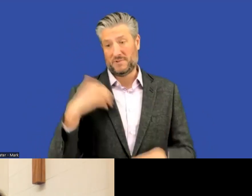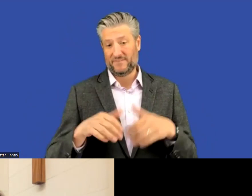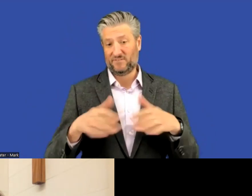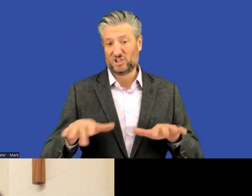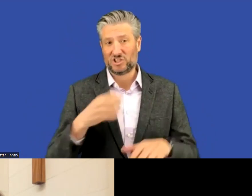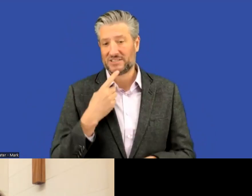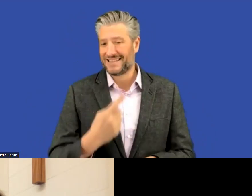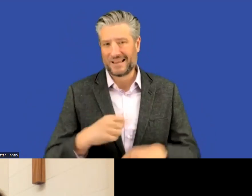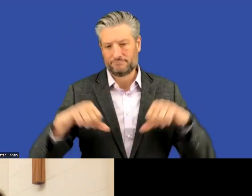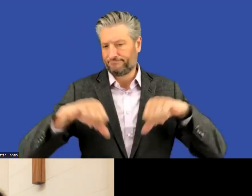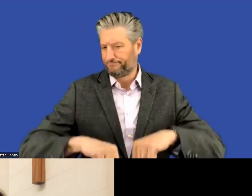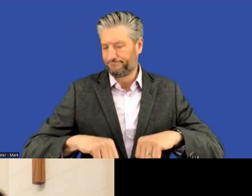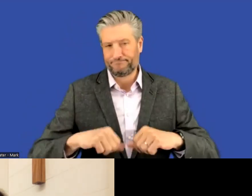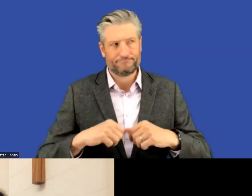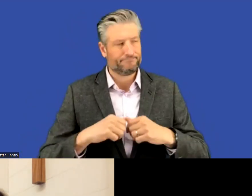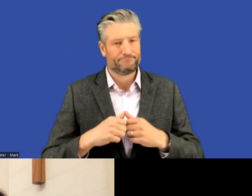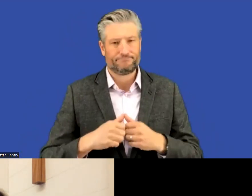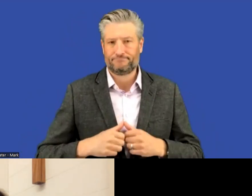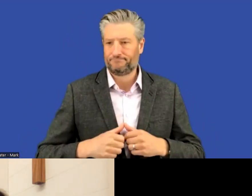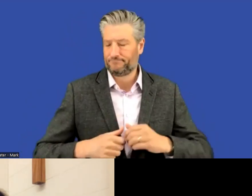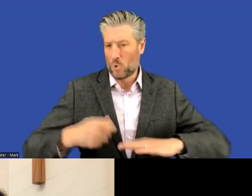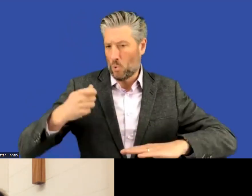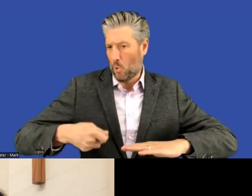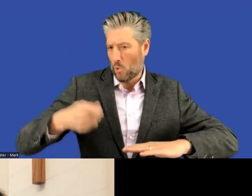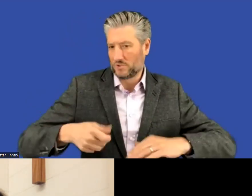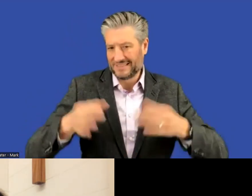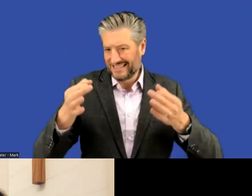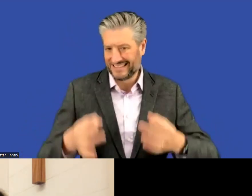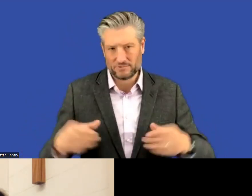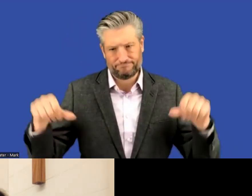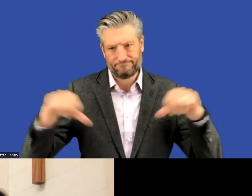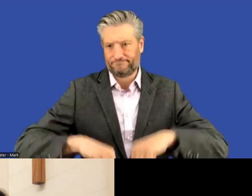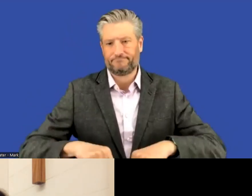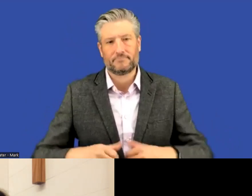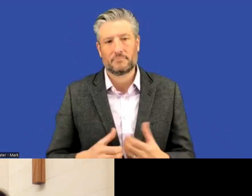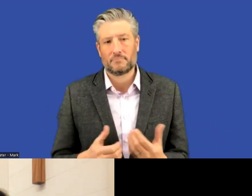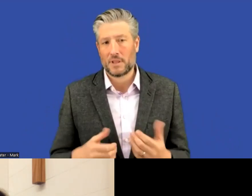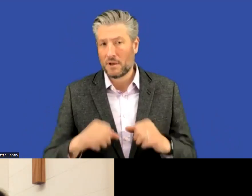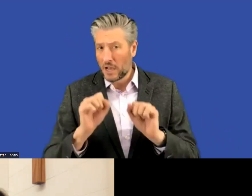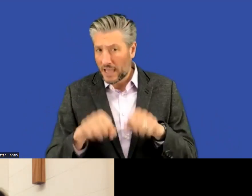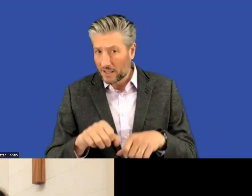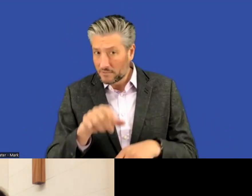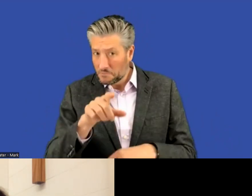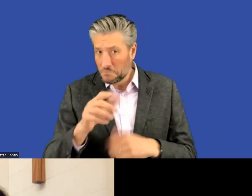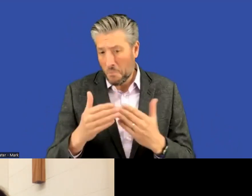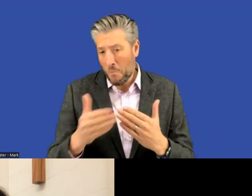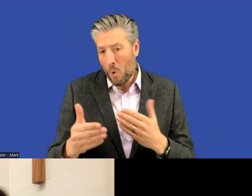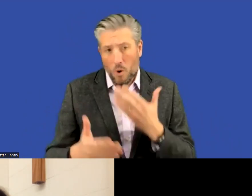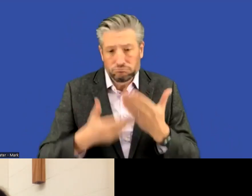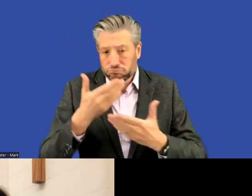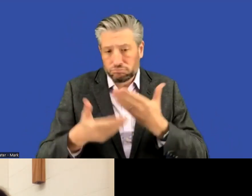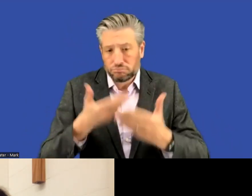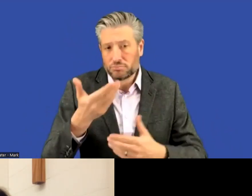on that, Armony.